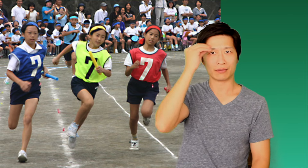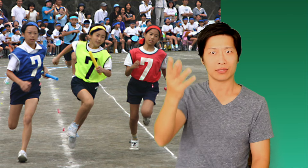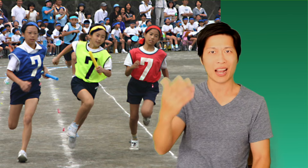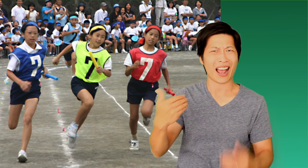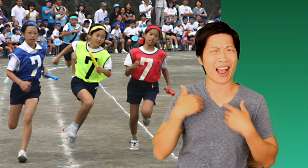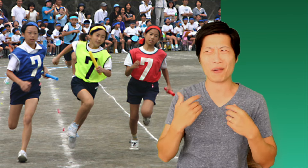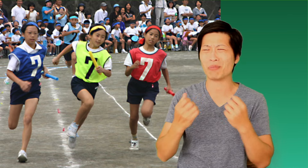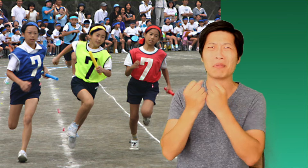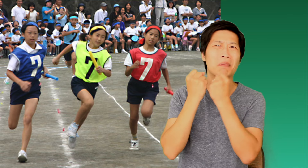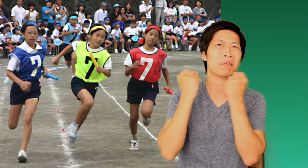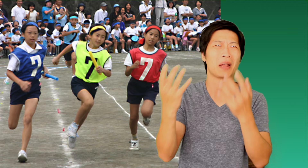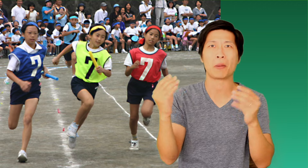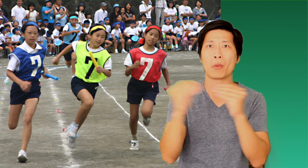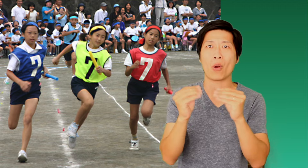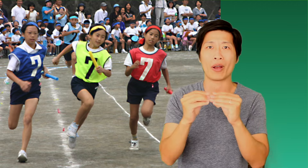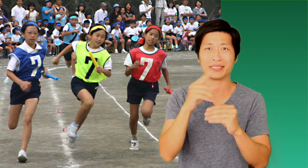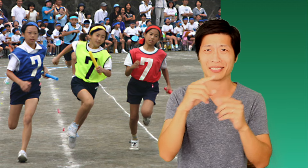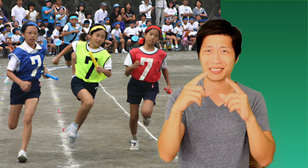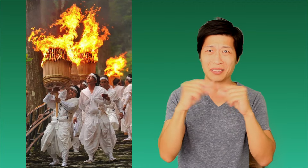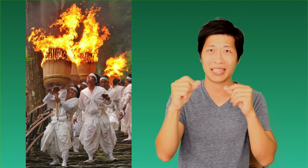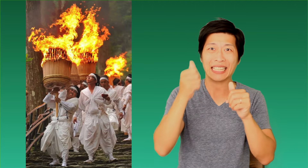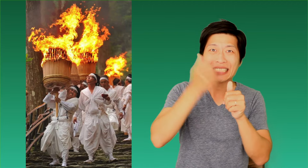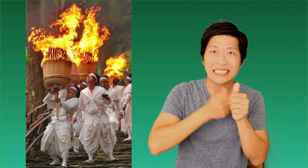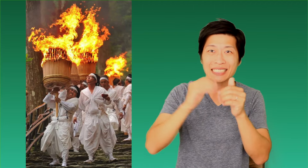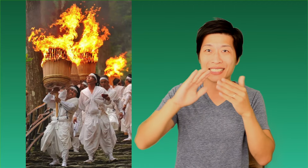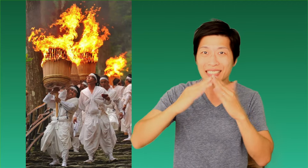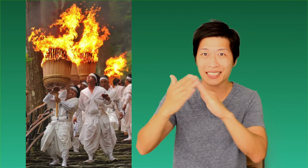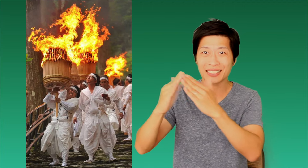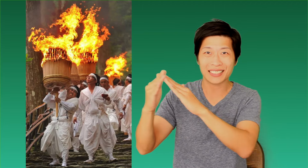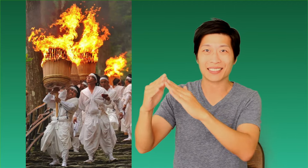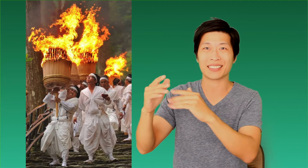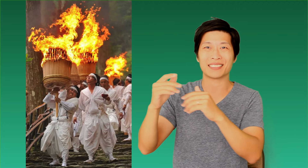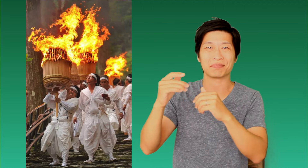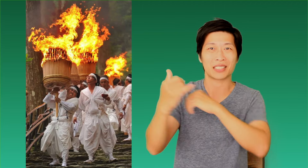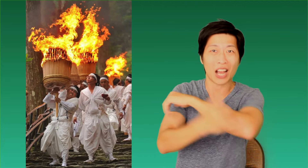more because each Japanese city or country side as their own specific